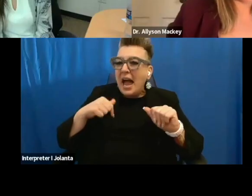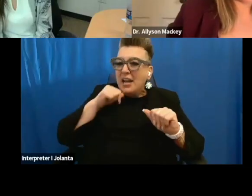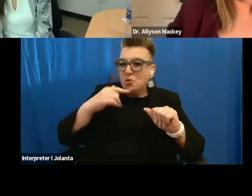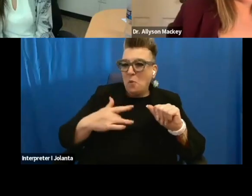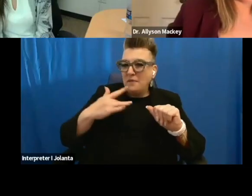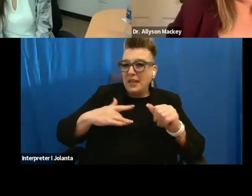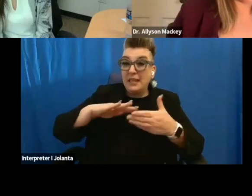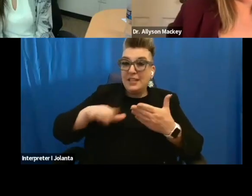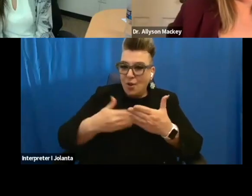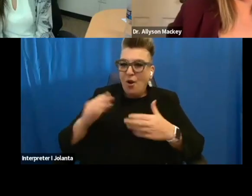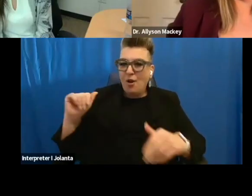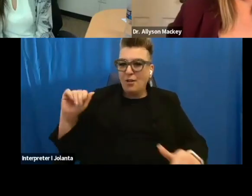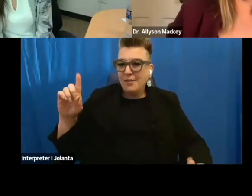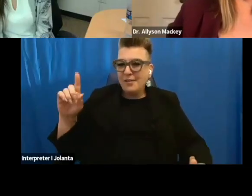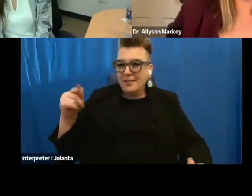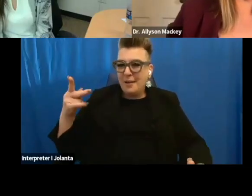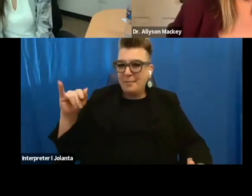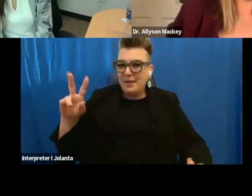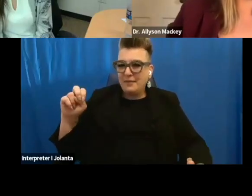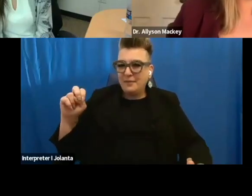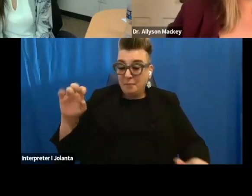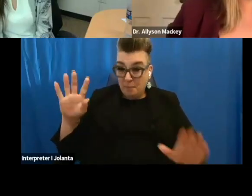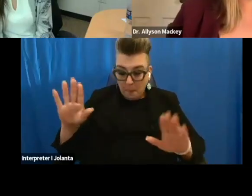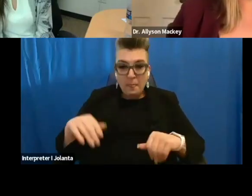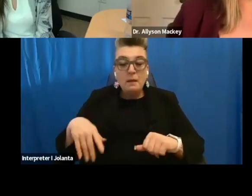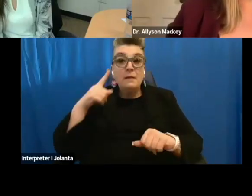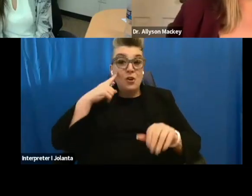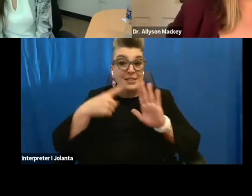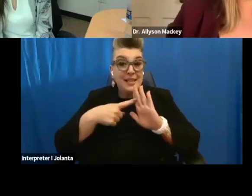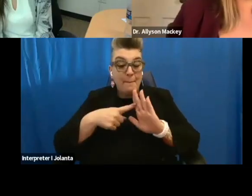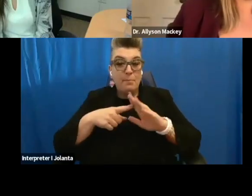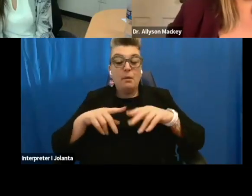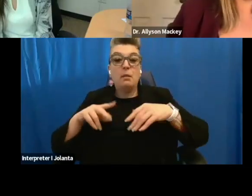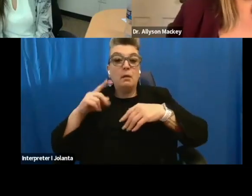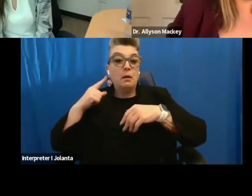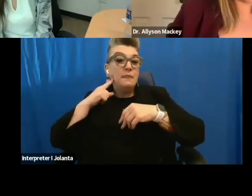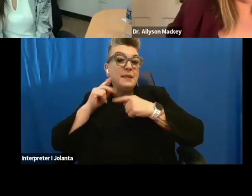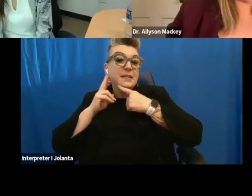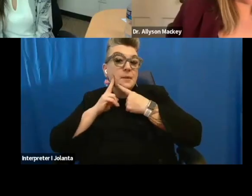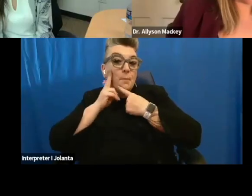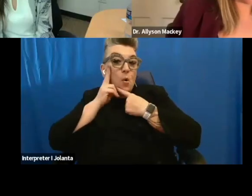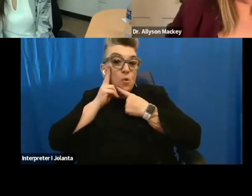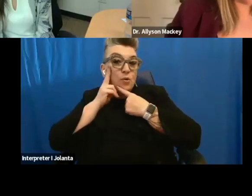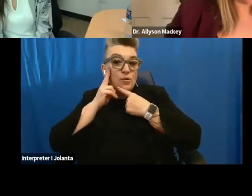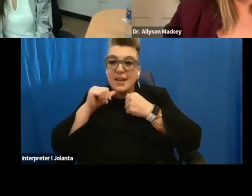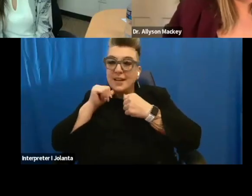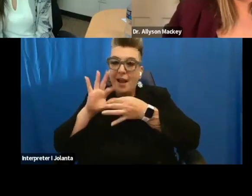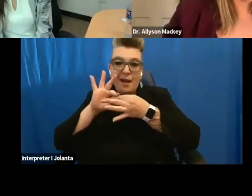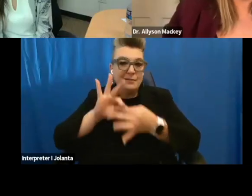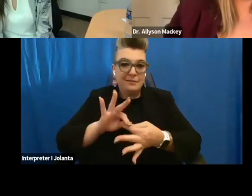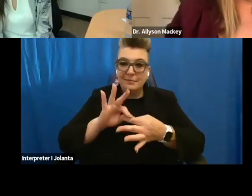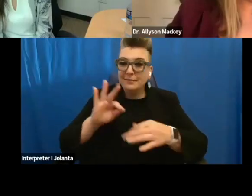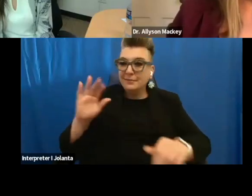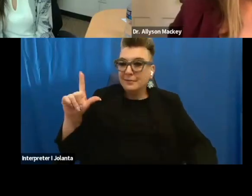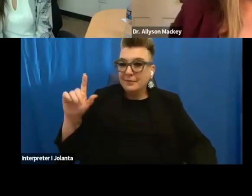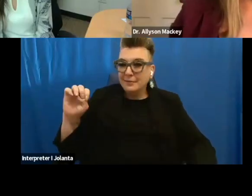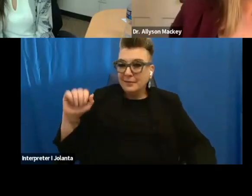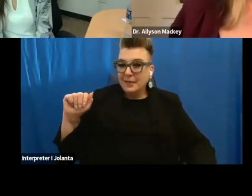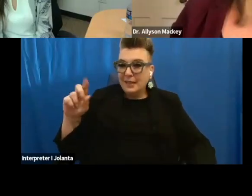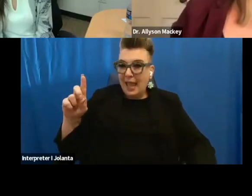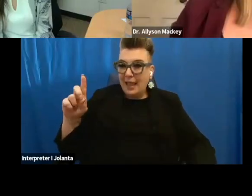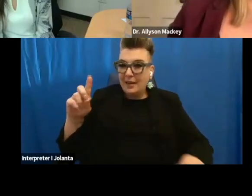that the maturation of molars is not um strongly correlated with lead exposure in some groups it is